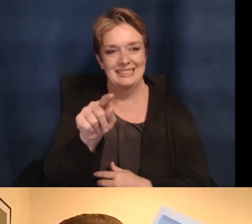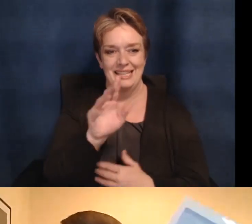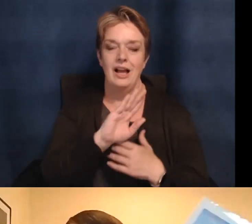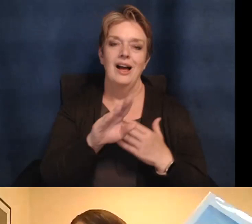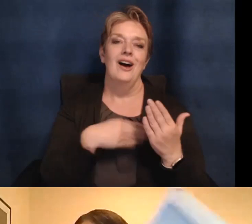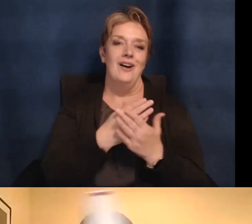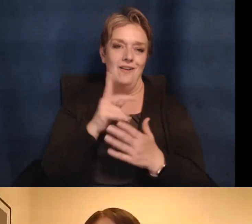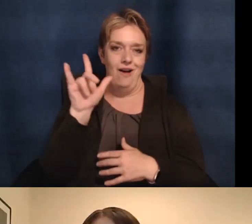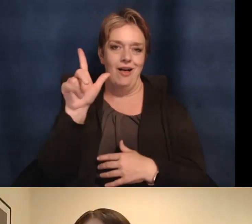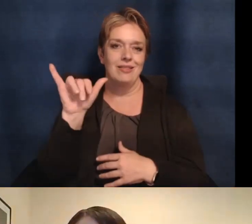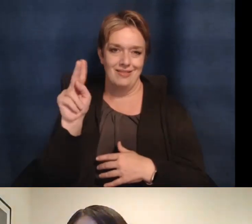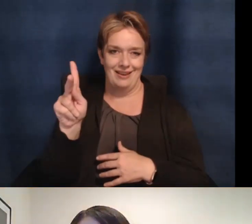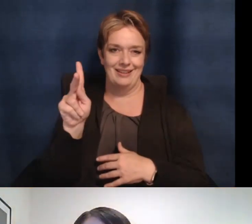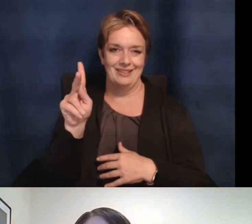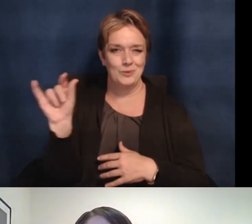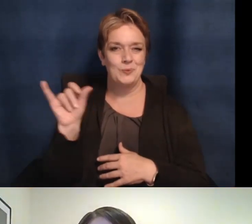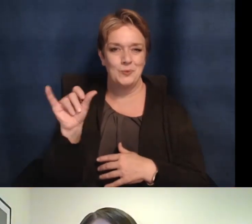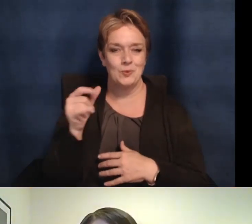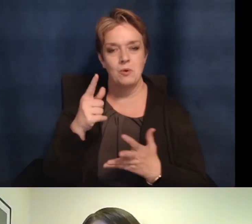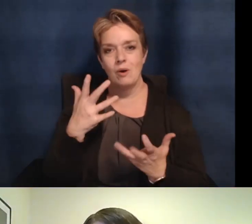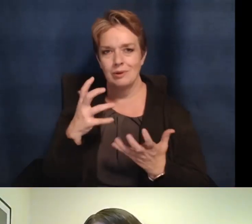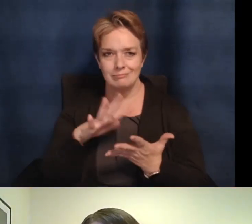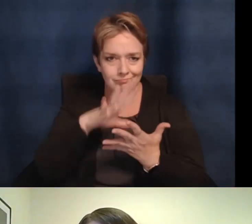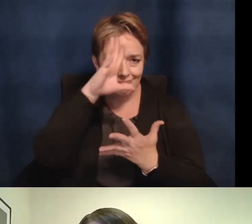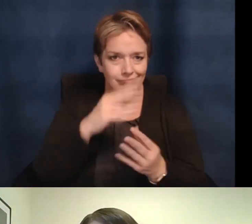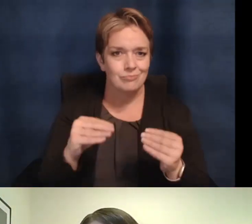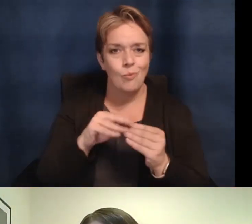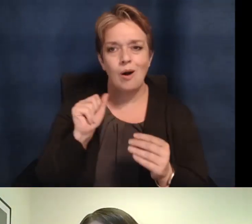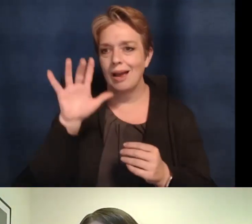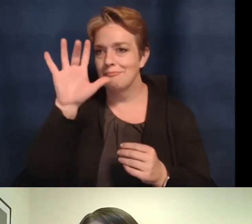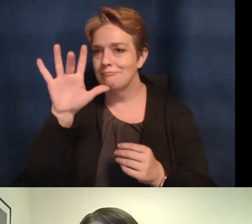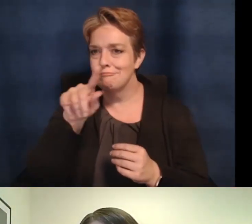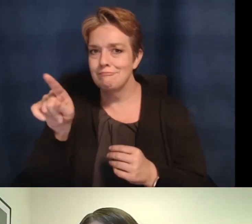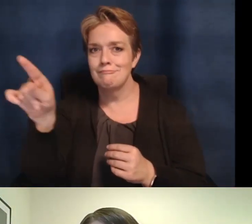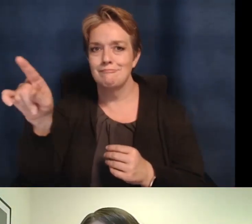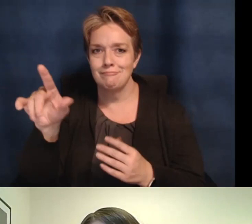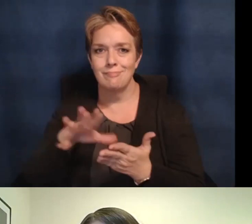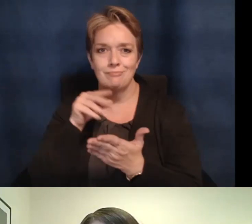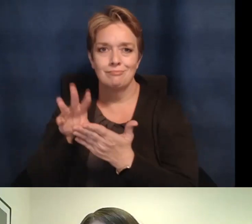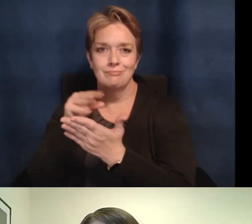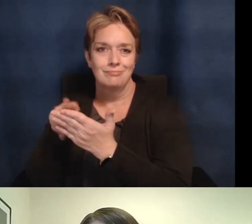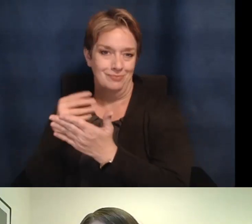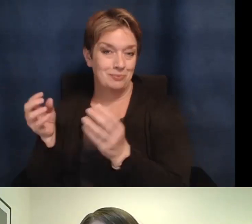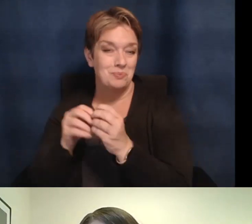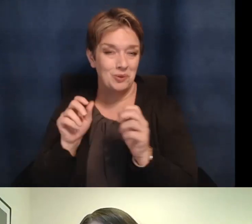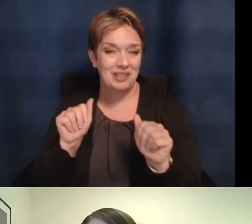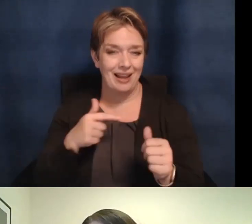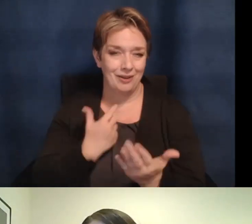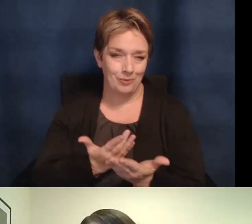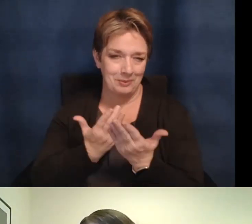So if you want to keep exploring these sites– and this site, specifically– I would highly recommend those.